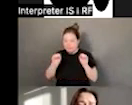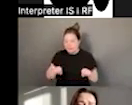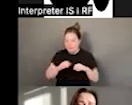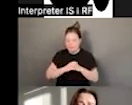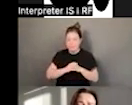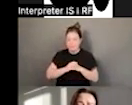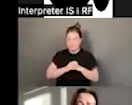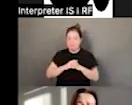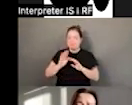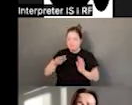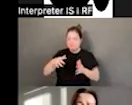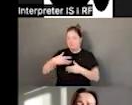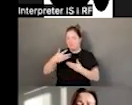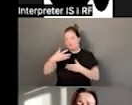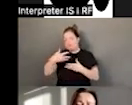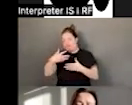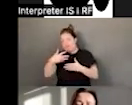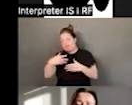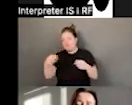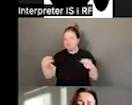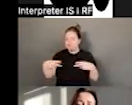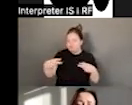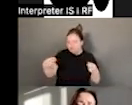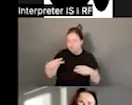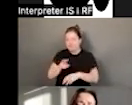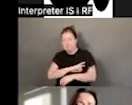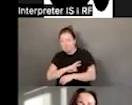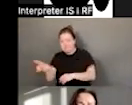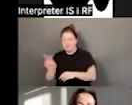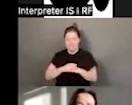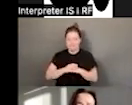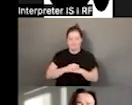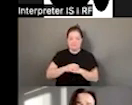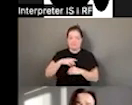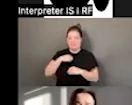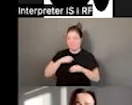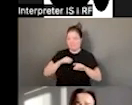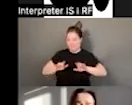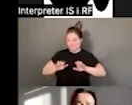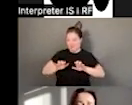to also send out the or to post the stream text link in the chat so that everyone